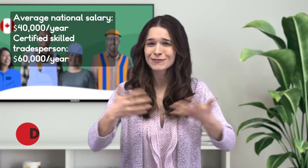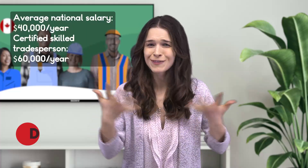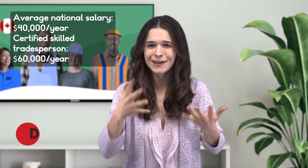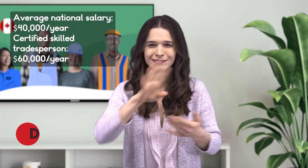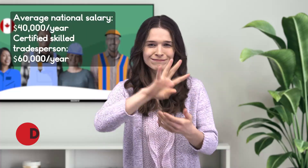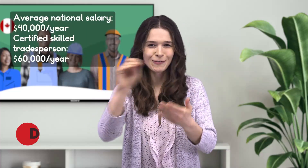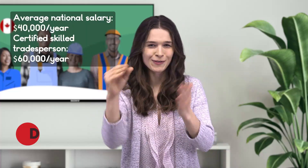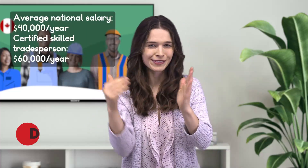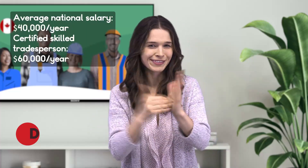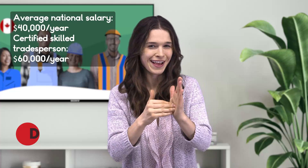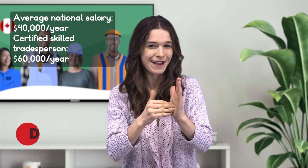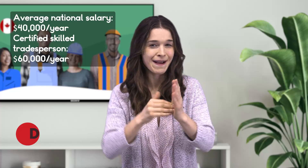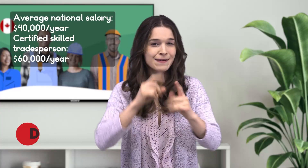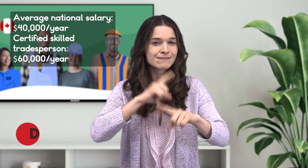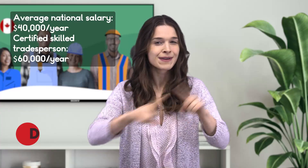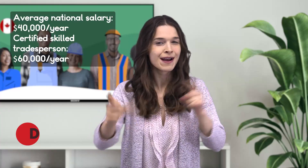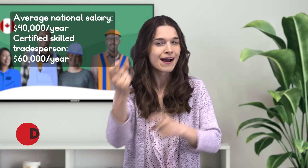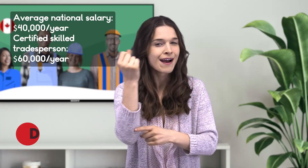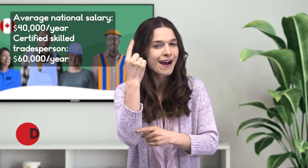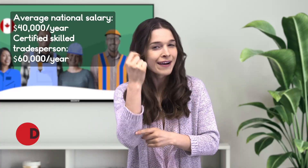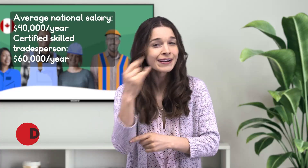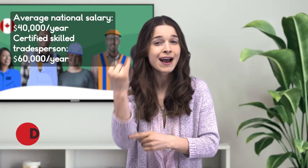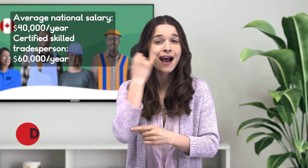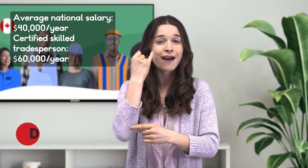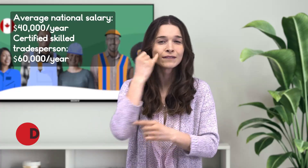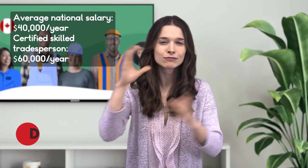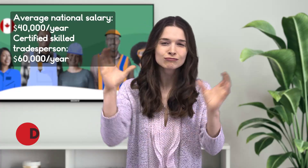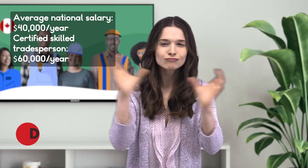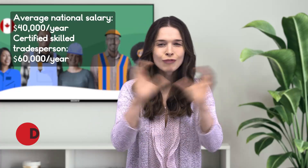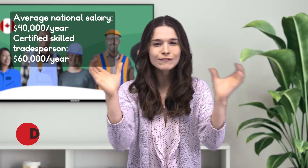salary is $40,000 per year, while the average salary